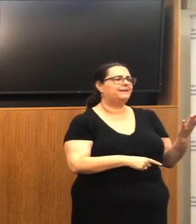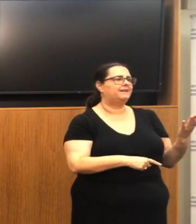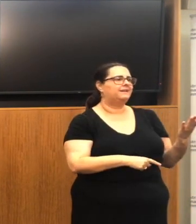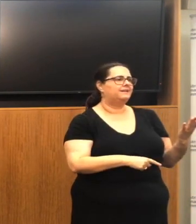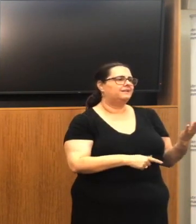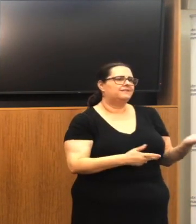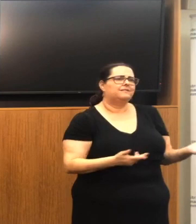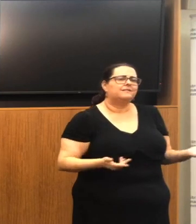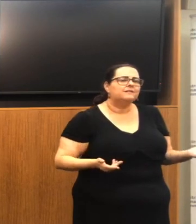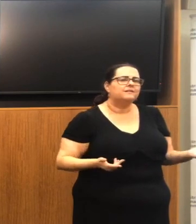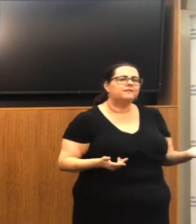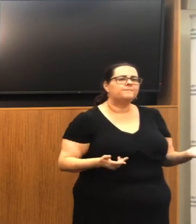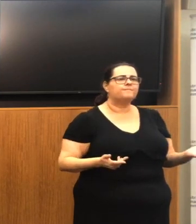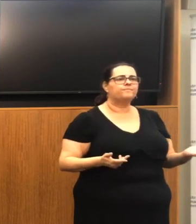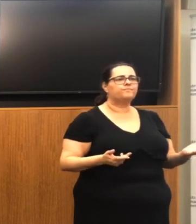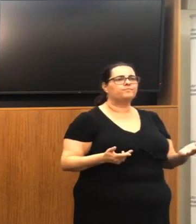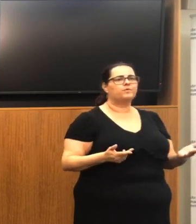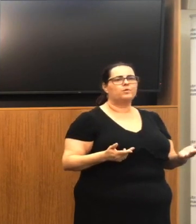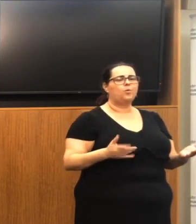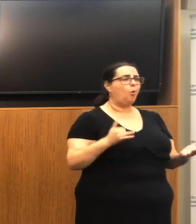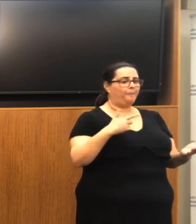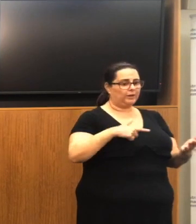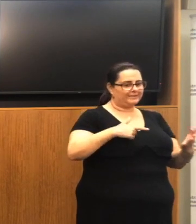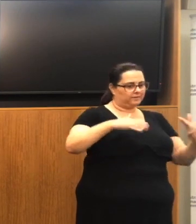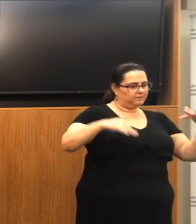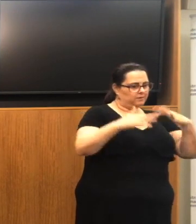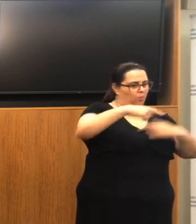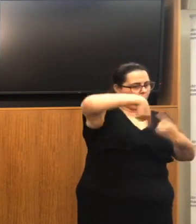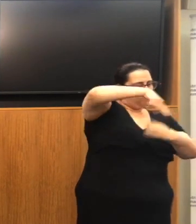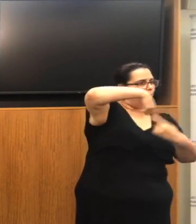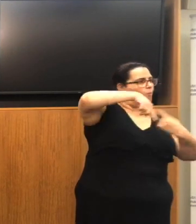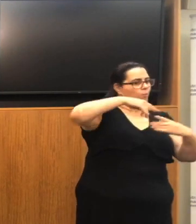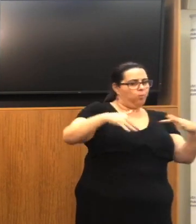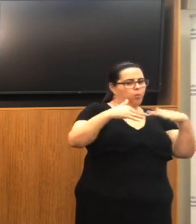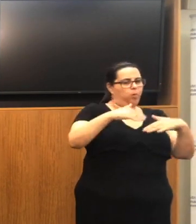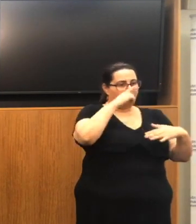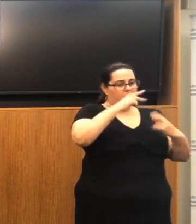or that there's a civil war, as the case is in my country.